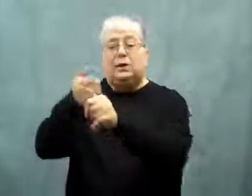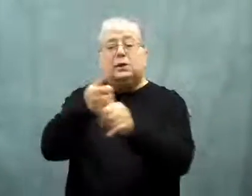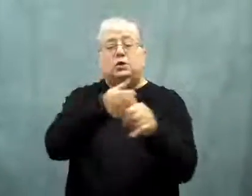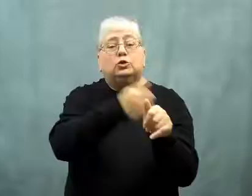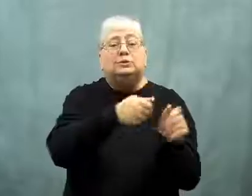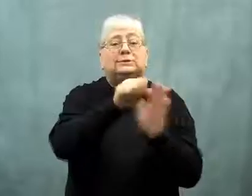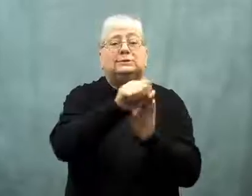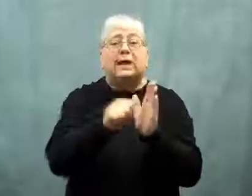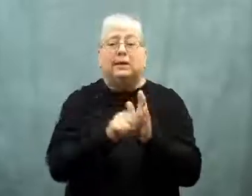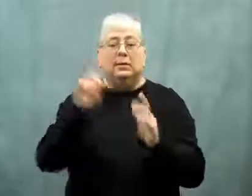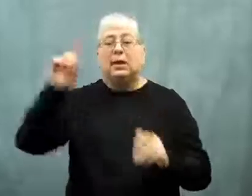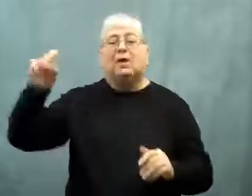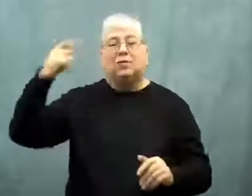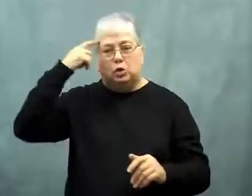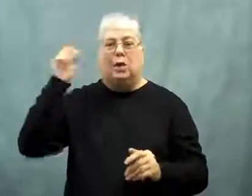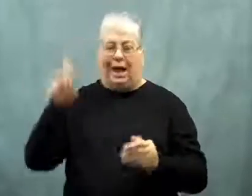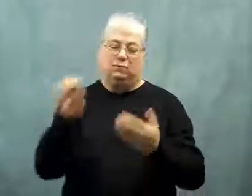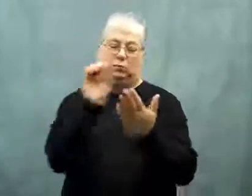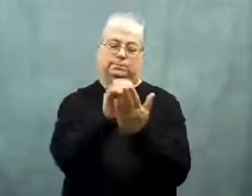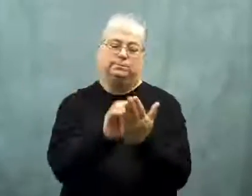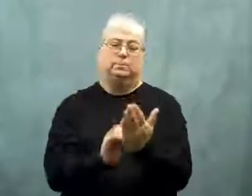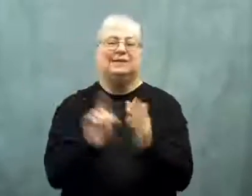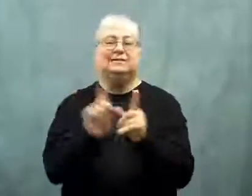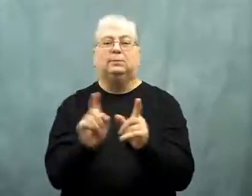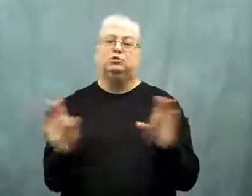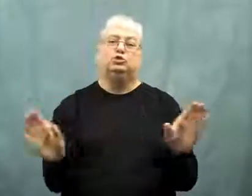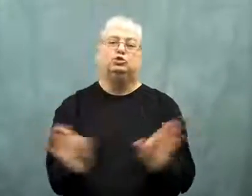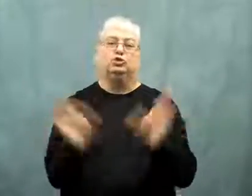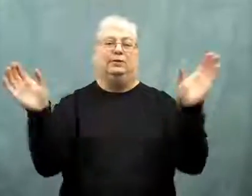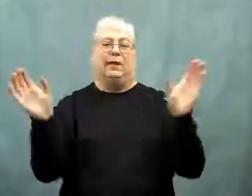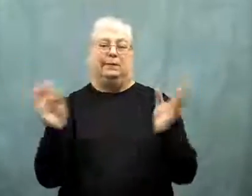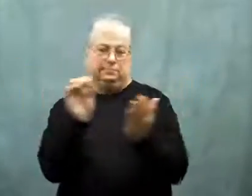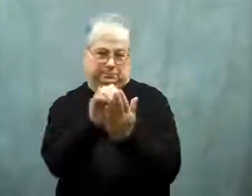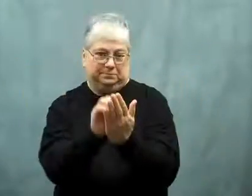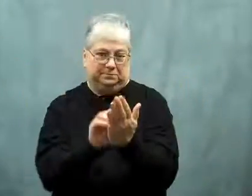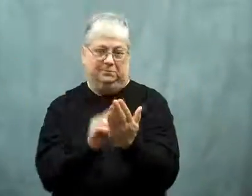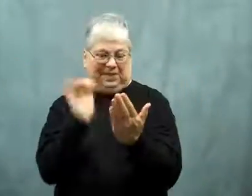Each state governer certifies the results for his or her state.